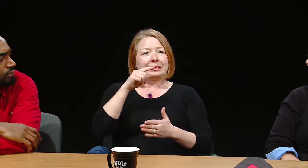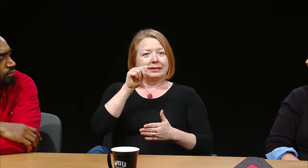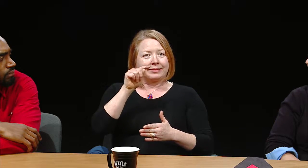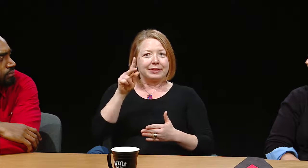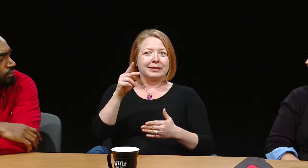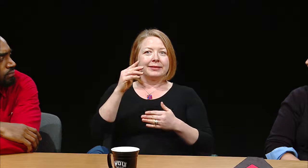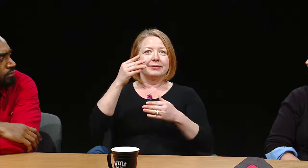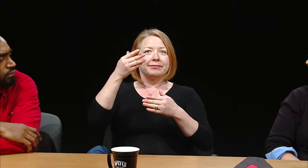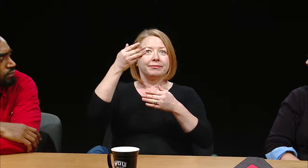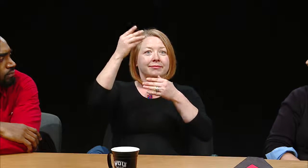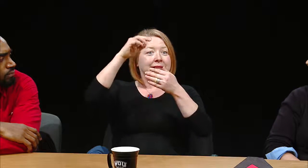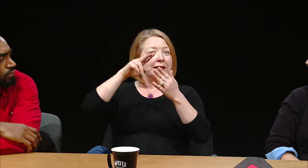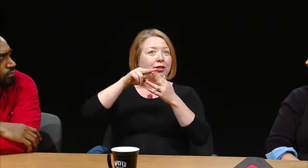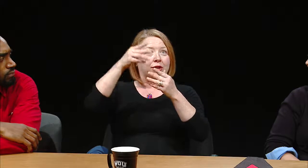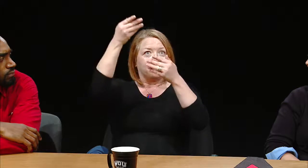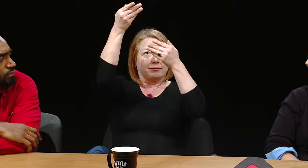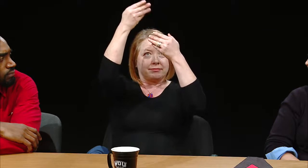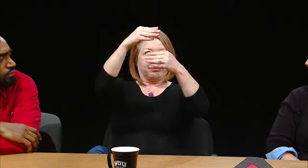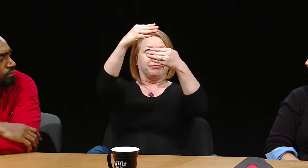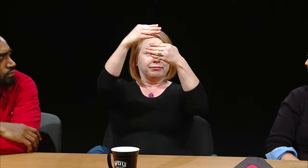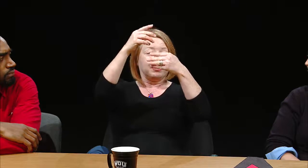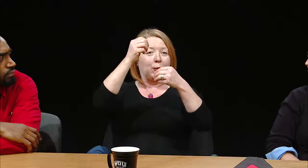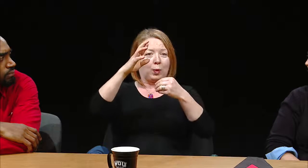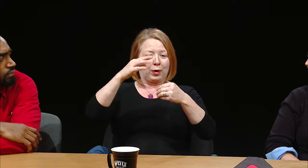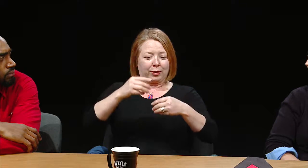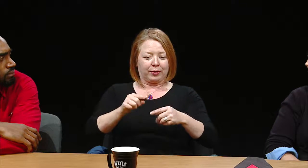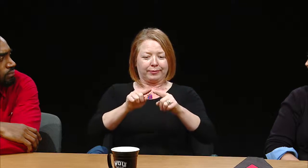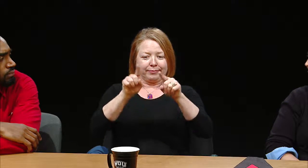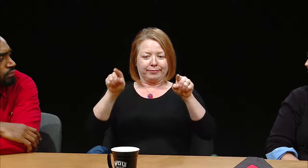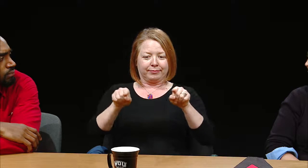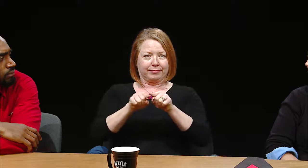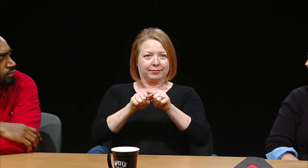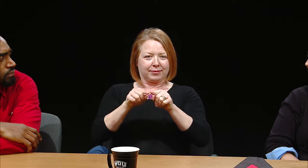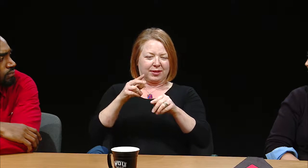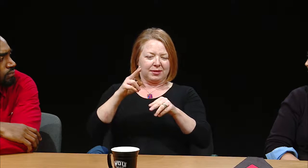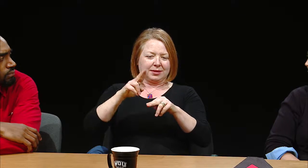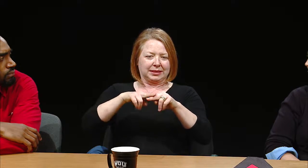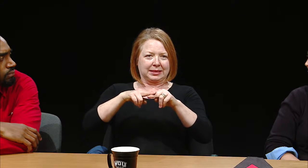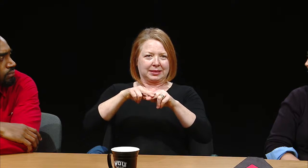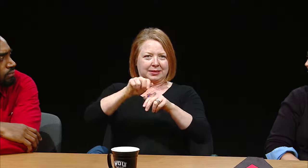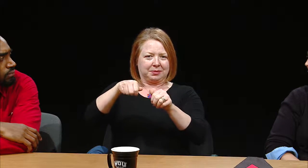what's in the process and kind of the spirit behind captioning, and you learn a lot more about what goes into captioning,